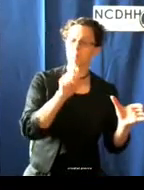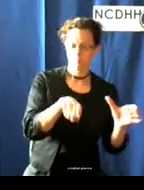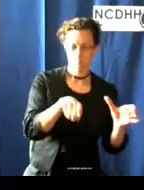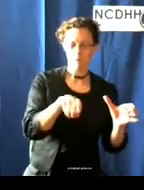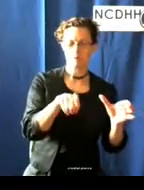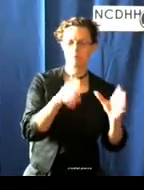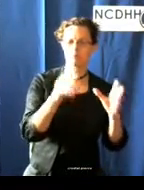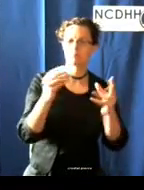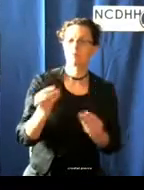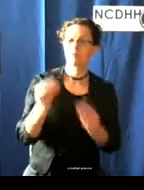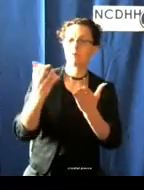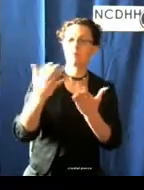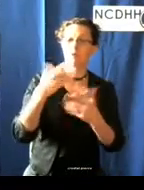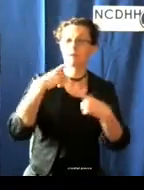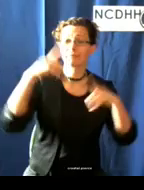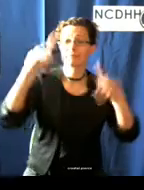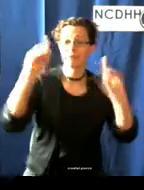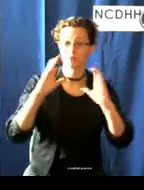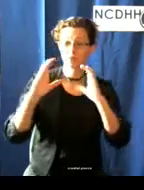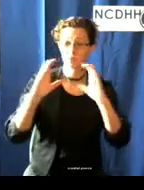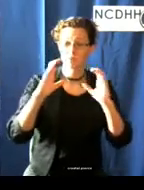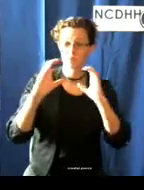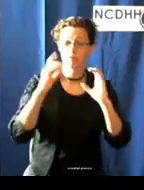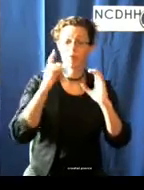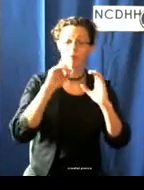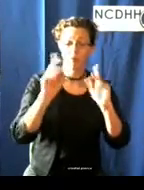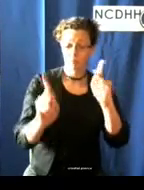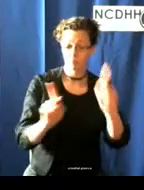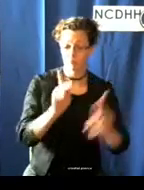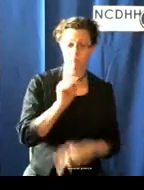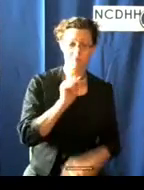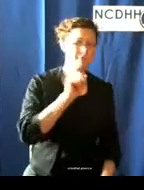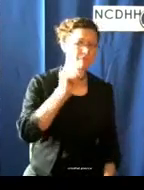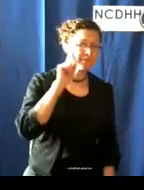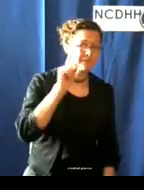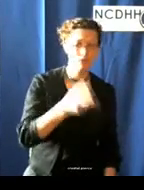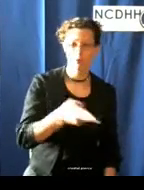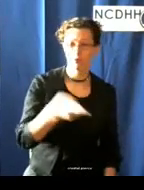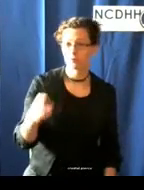COMMUNICATION WITH INDIVIDUALS WHO ARE DEAF AND HARD OF HEARING